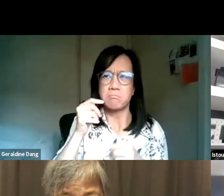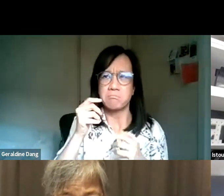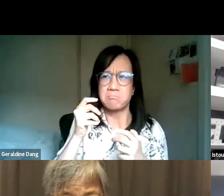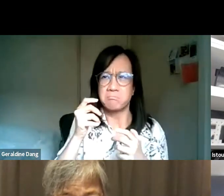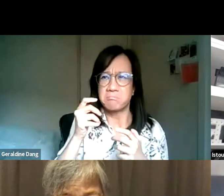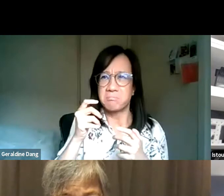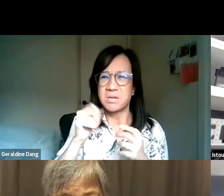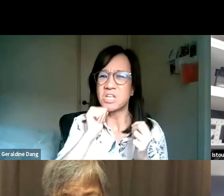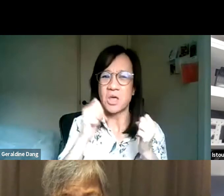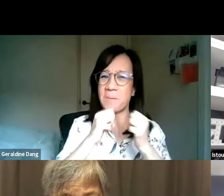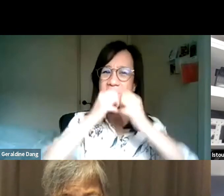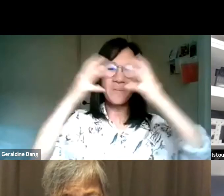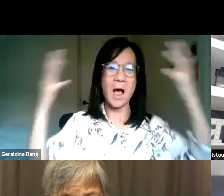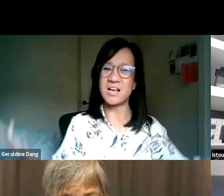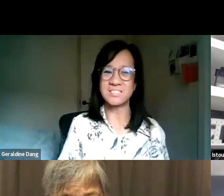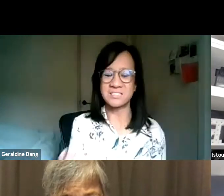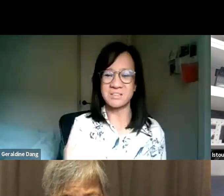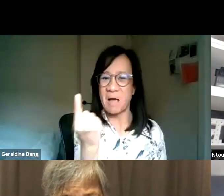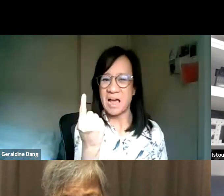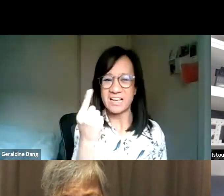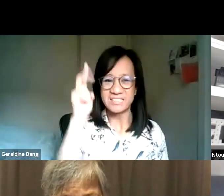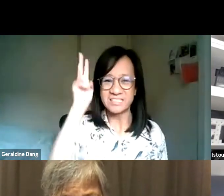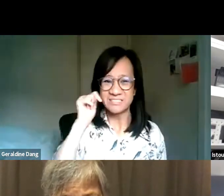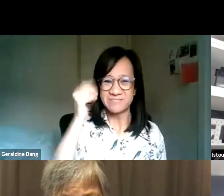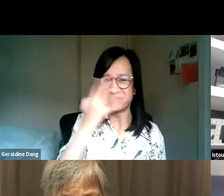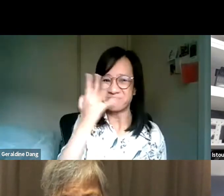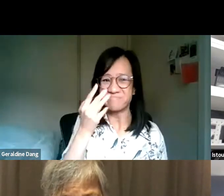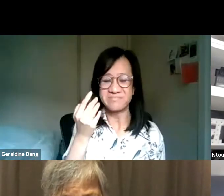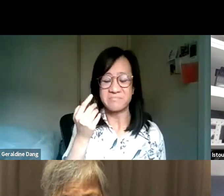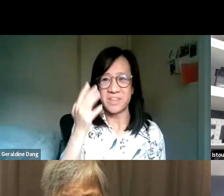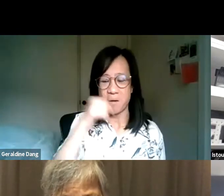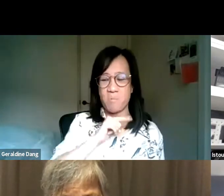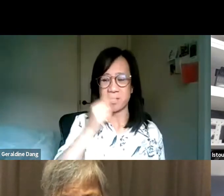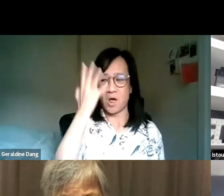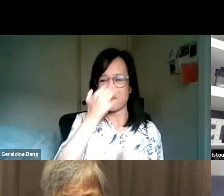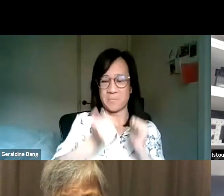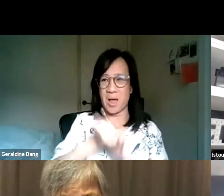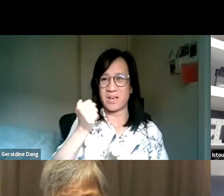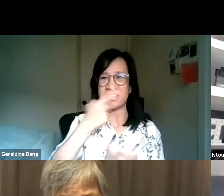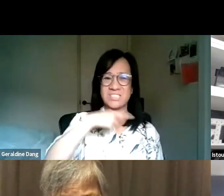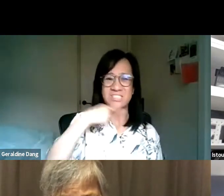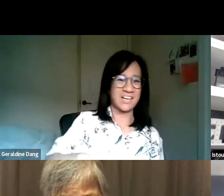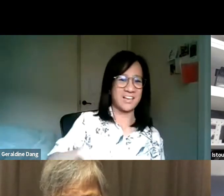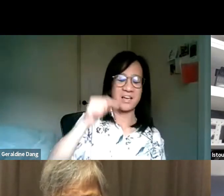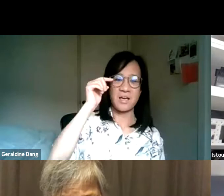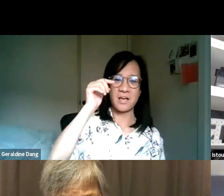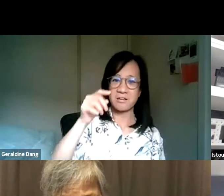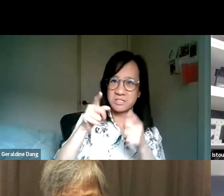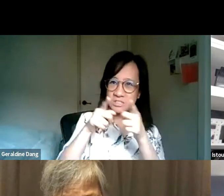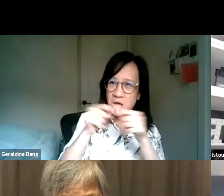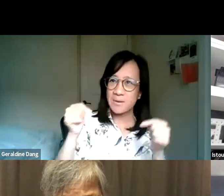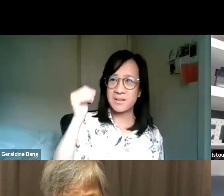My heritage is from Vietnam, but I don't have a look, a very strong look.